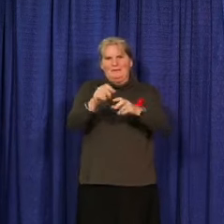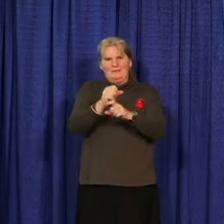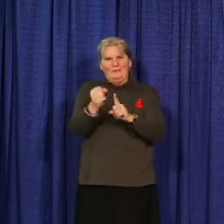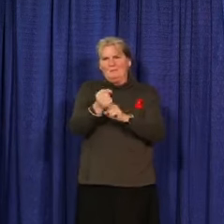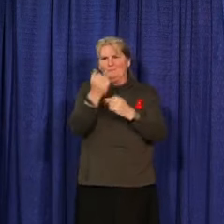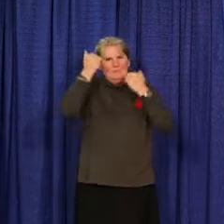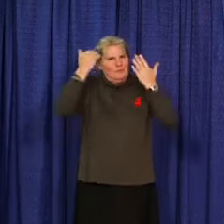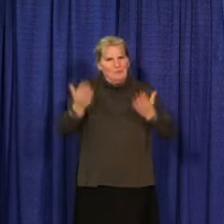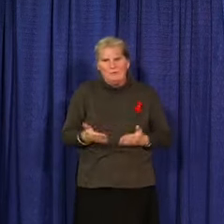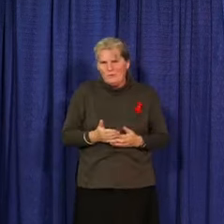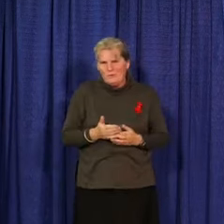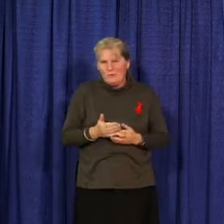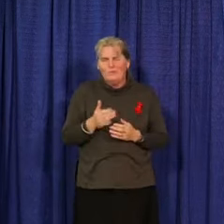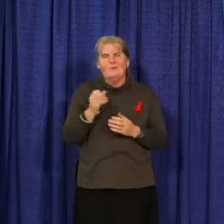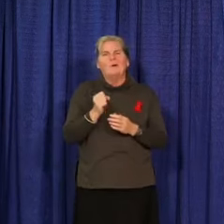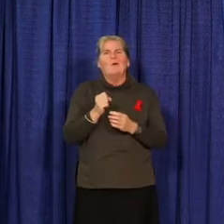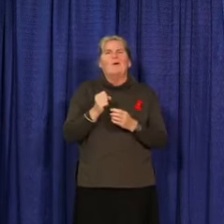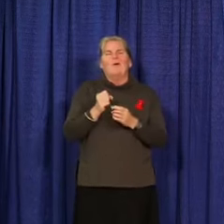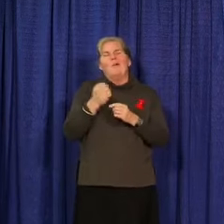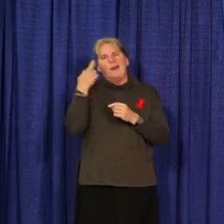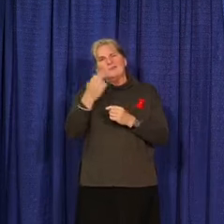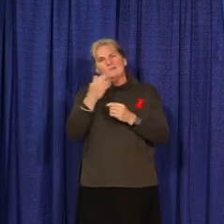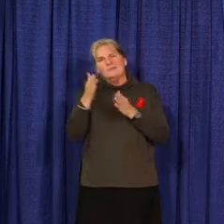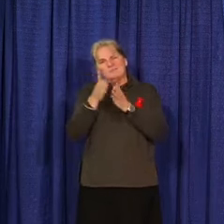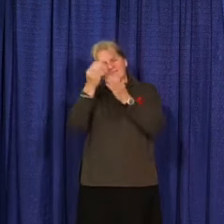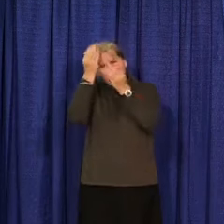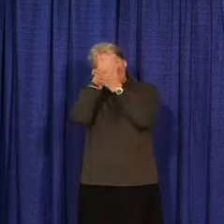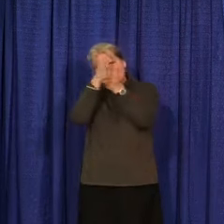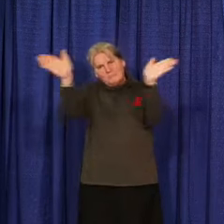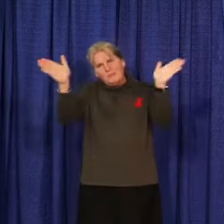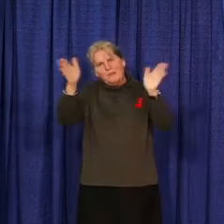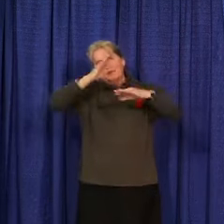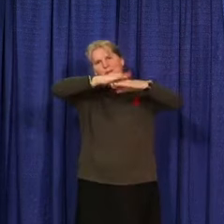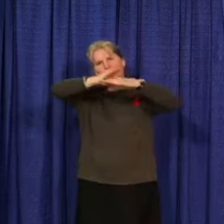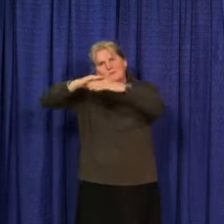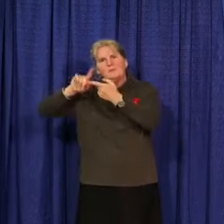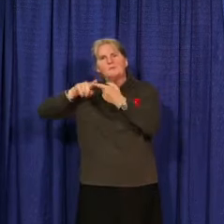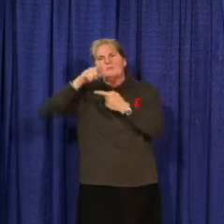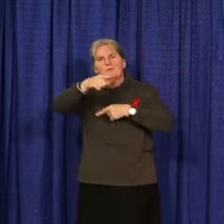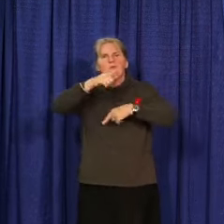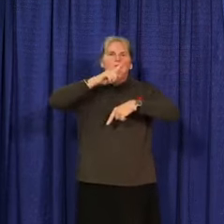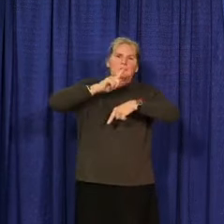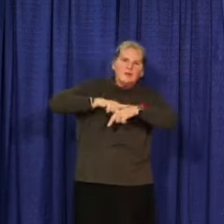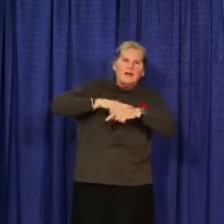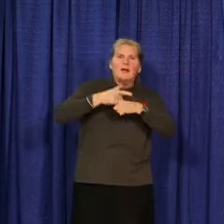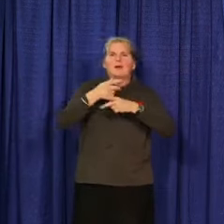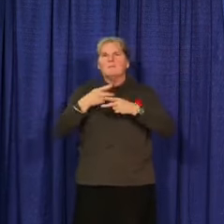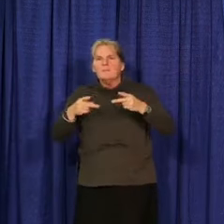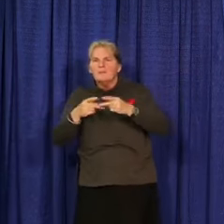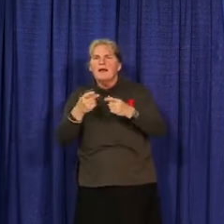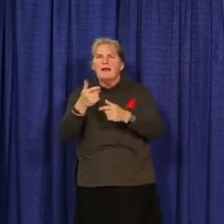notice about the location and the time period that people may have been at that location when the case was there.